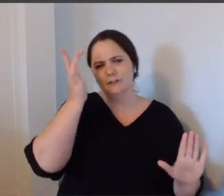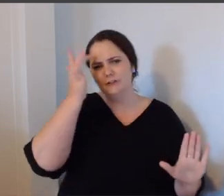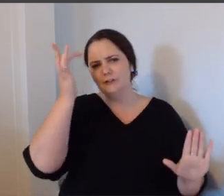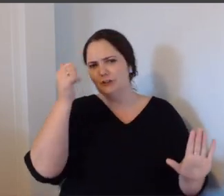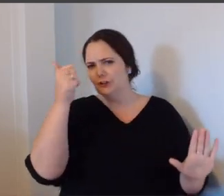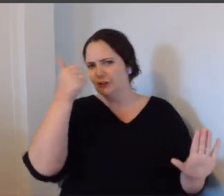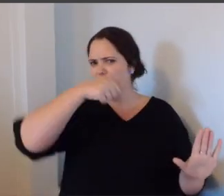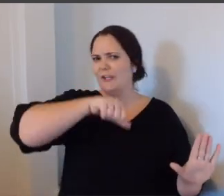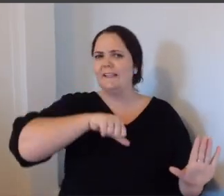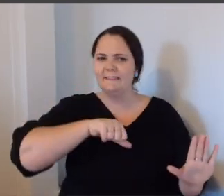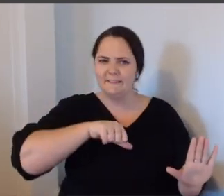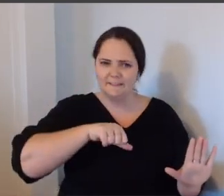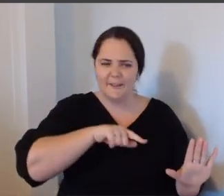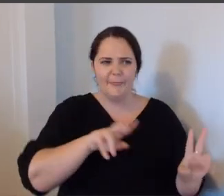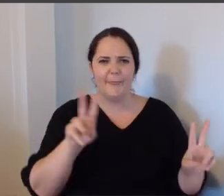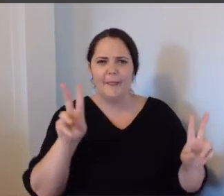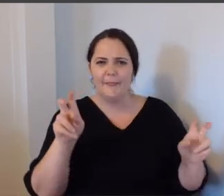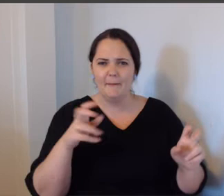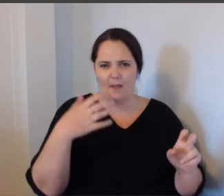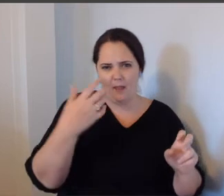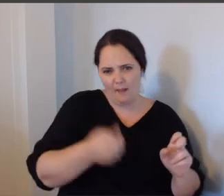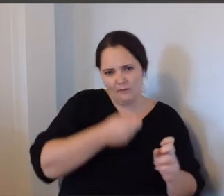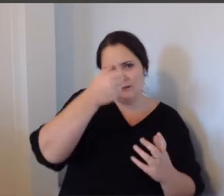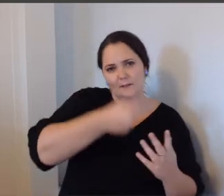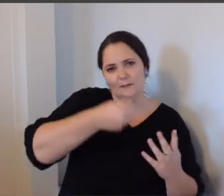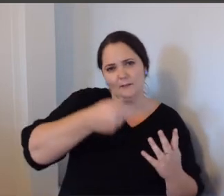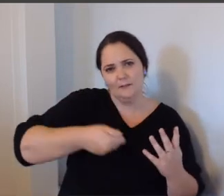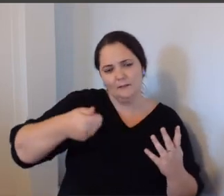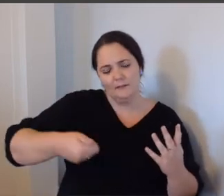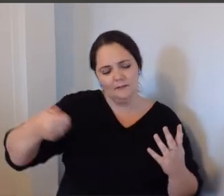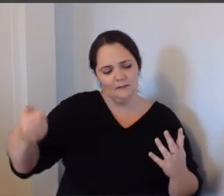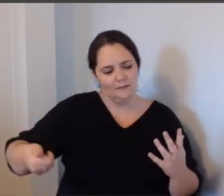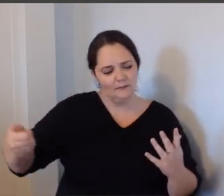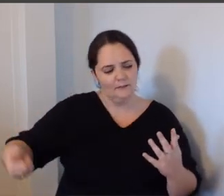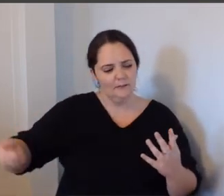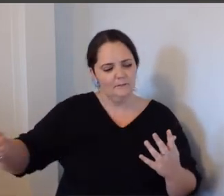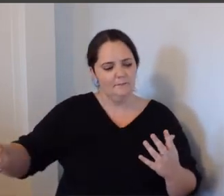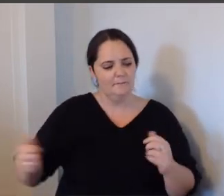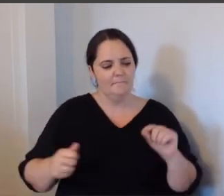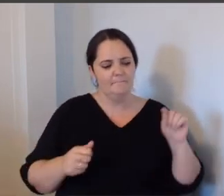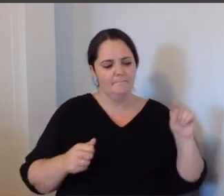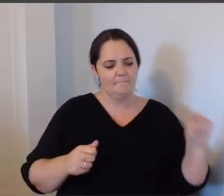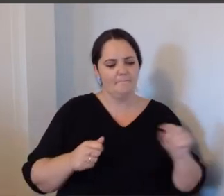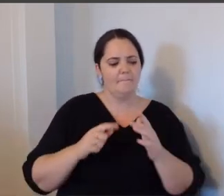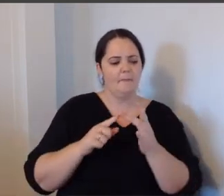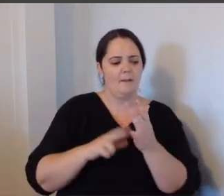and so in this painting, the French painter, Ingnes depicts Raphael and his mistress, La Fornarina